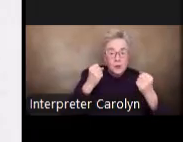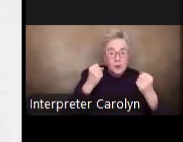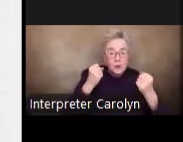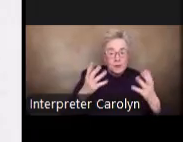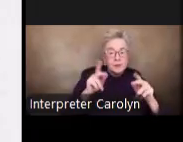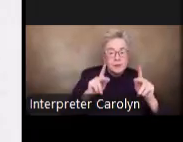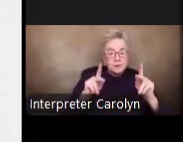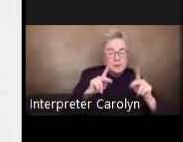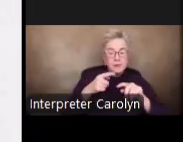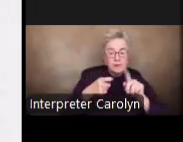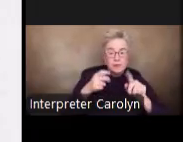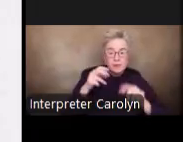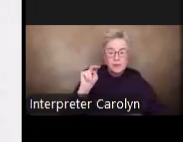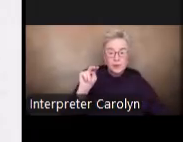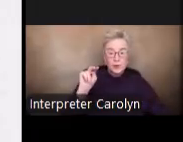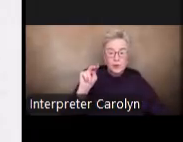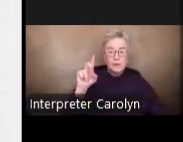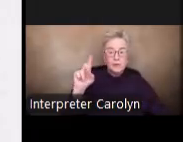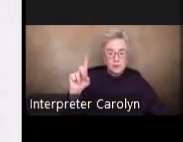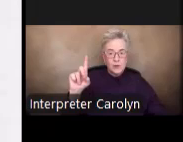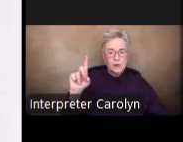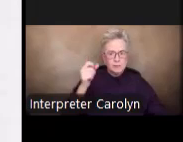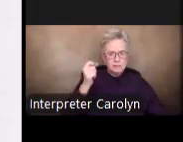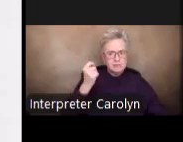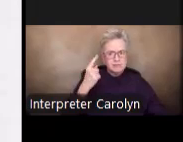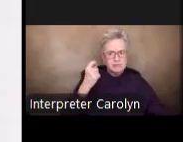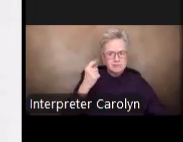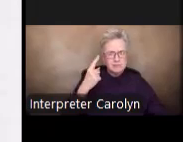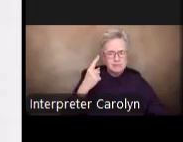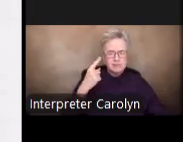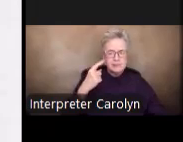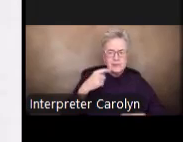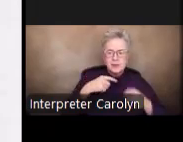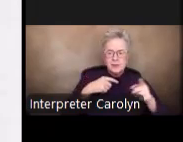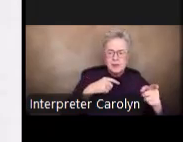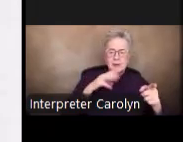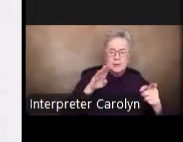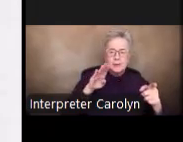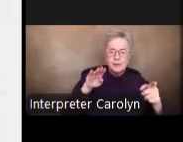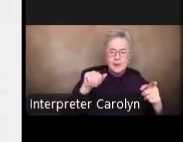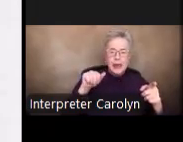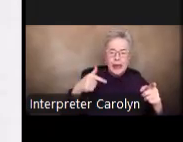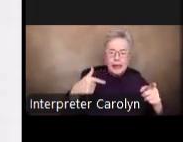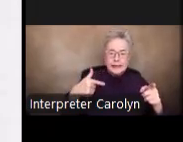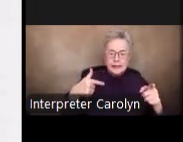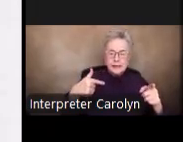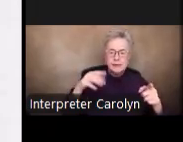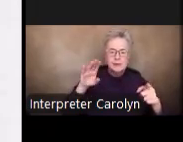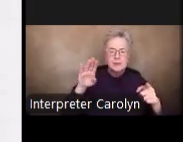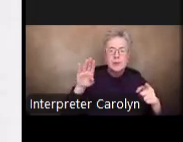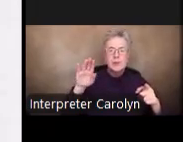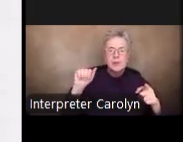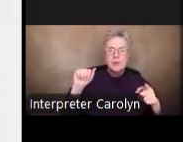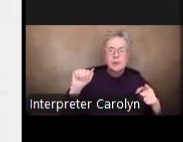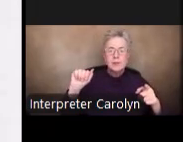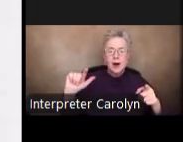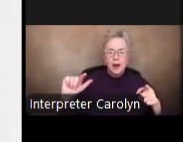will be with me on this one. This is bag versus bag, or flag